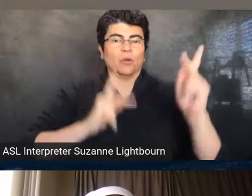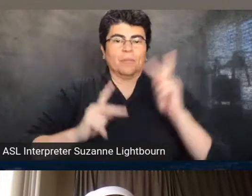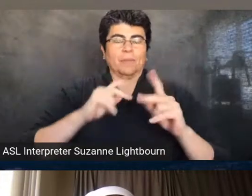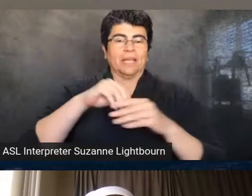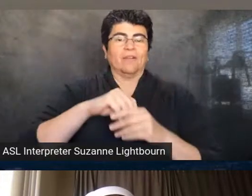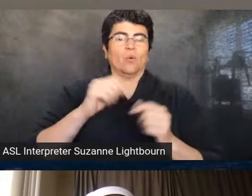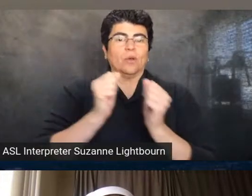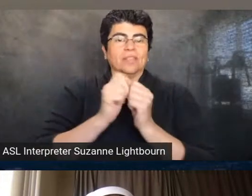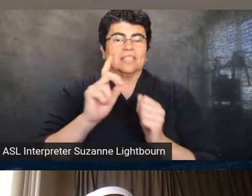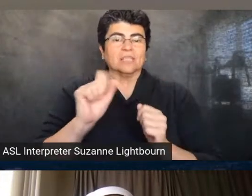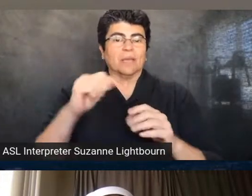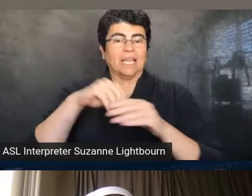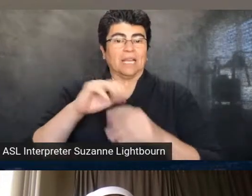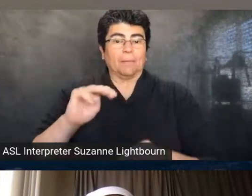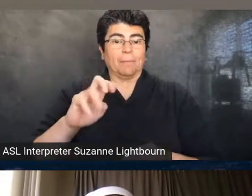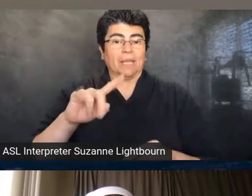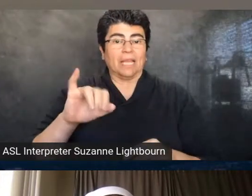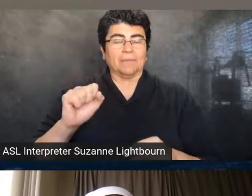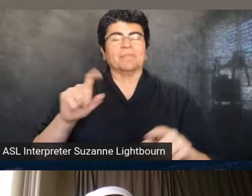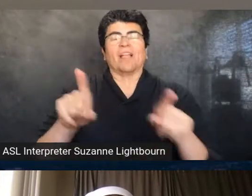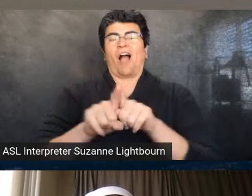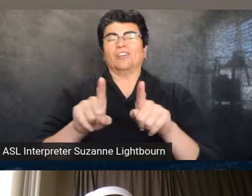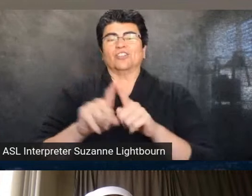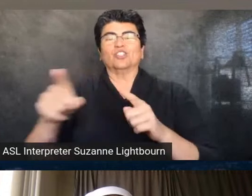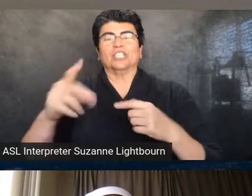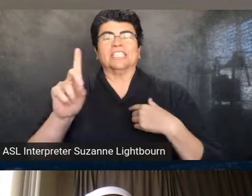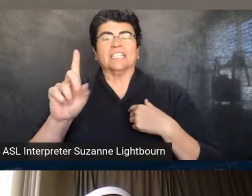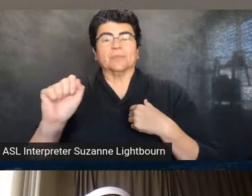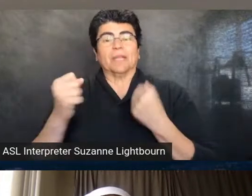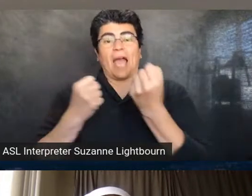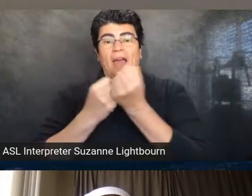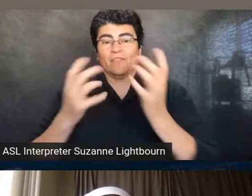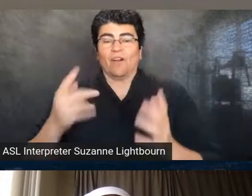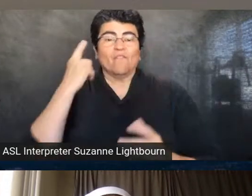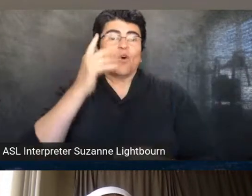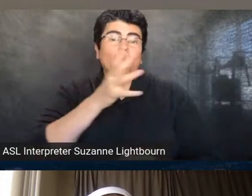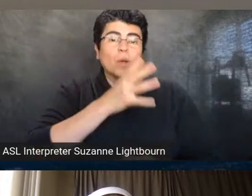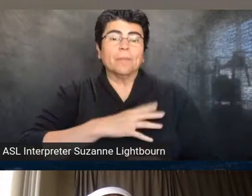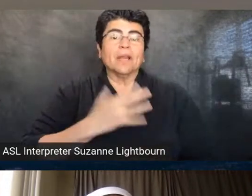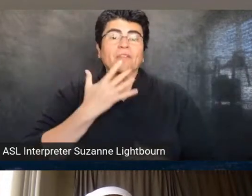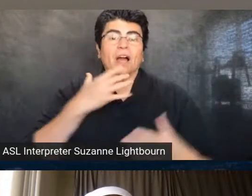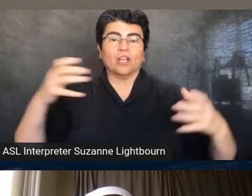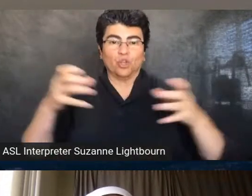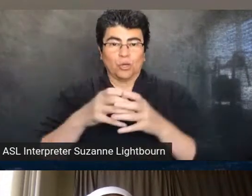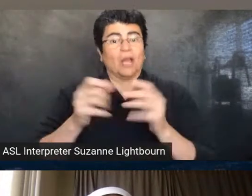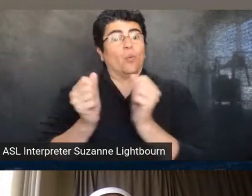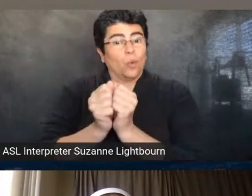She also moonlights as a disability advocate for Women of Color Unite, with Diana.